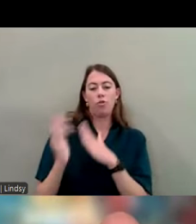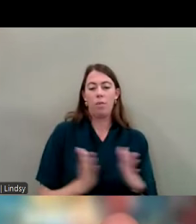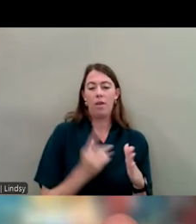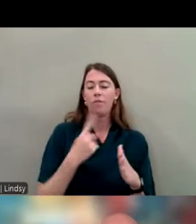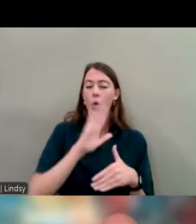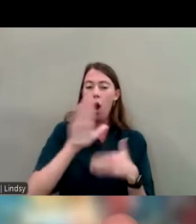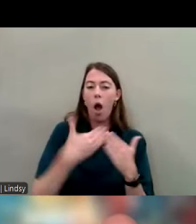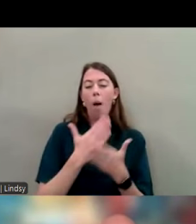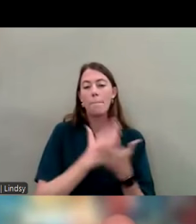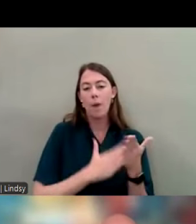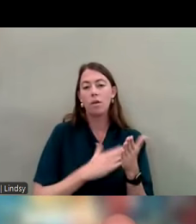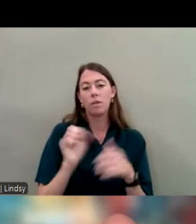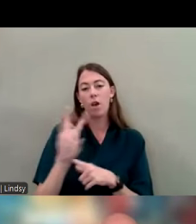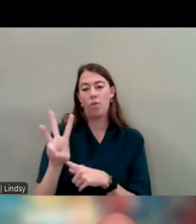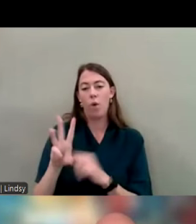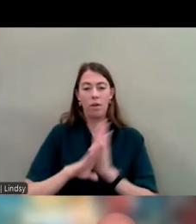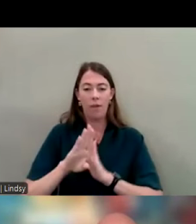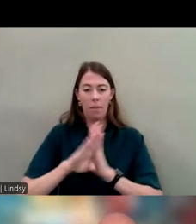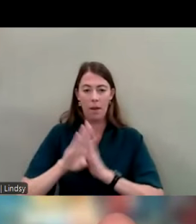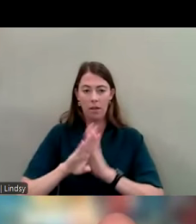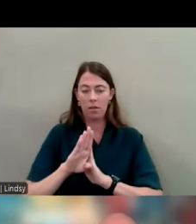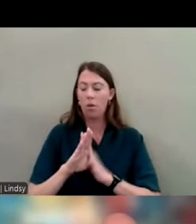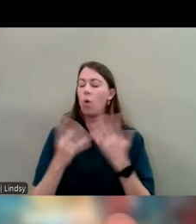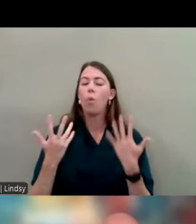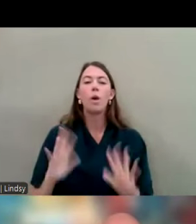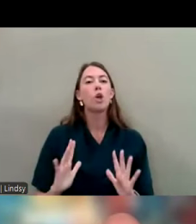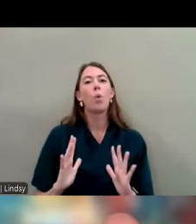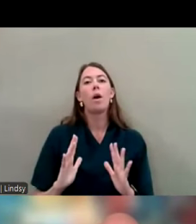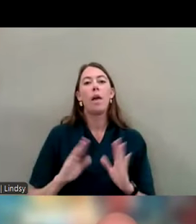to make sure it's not something that's all left to the end and approximate tuts the